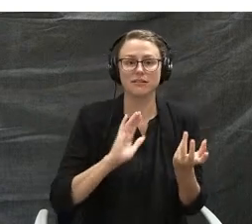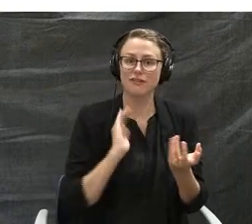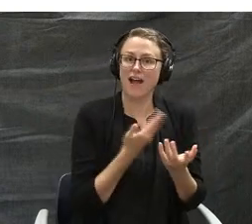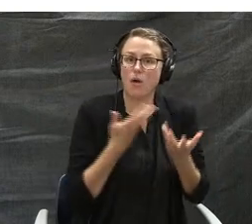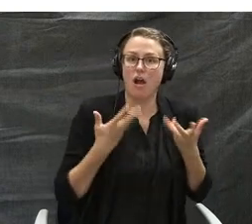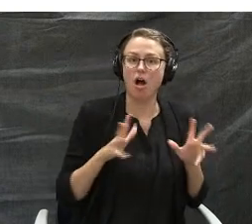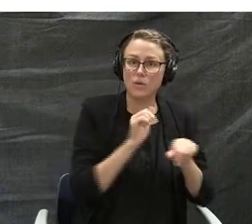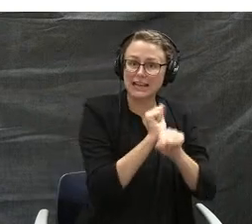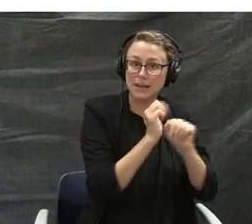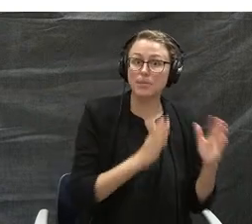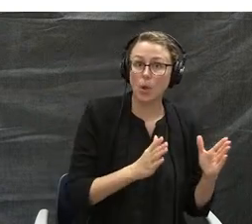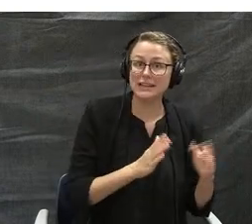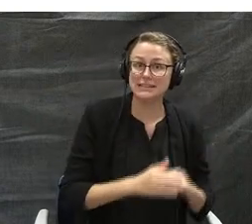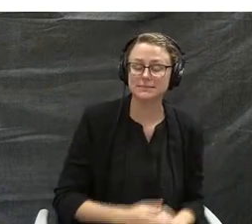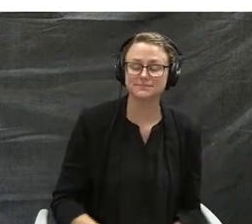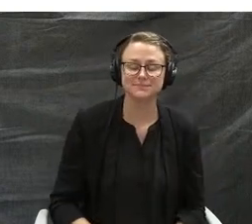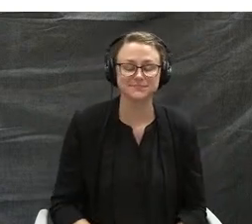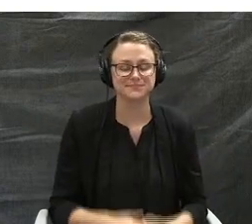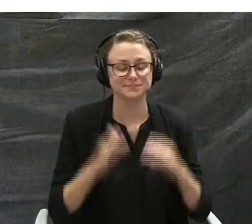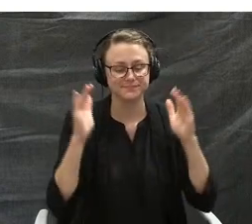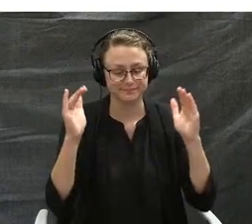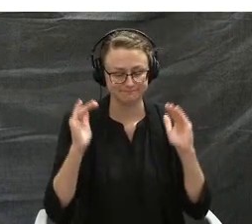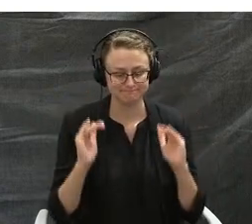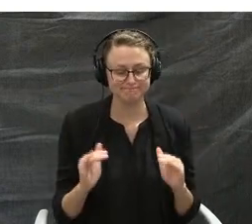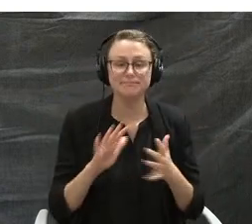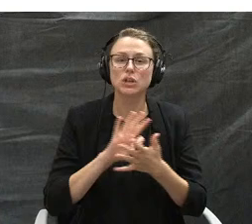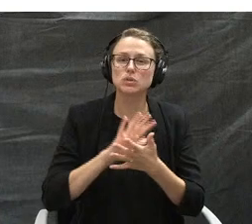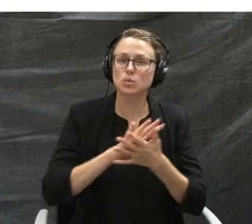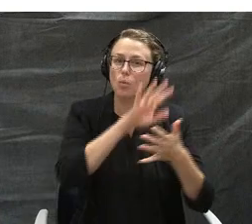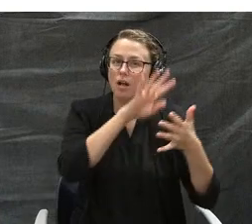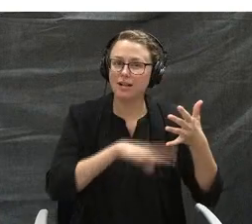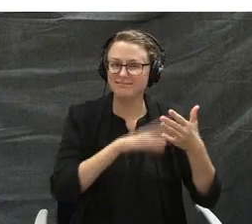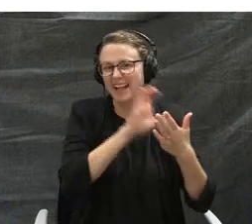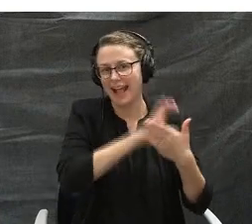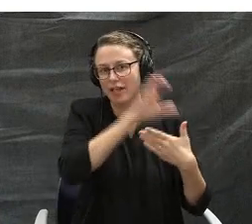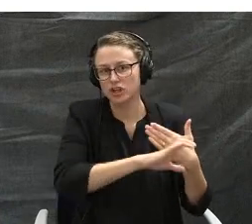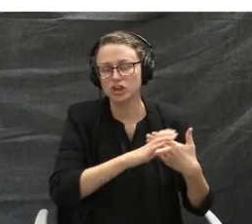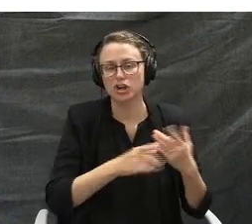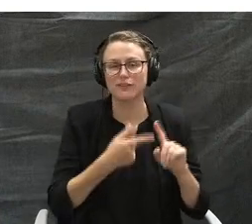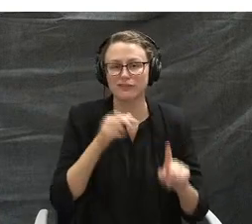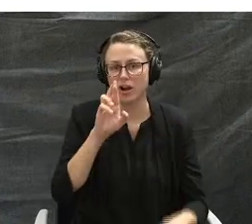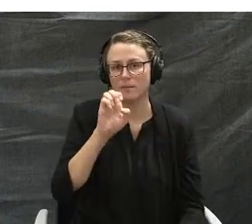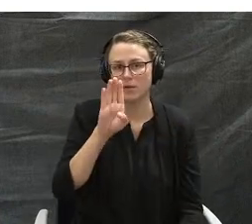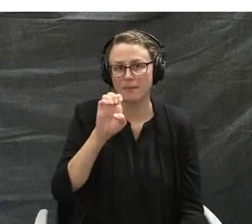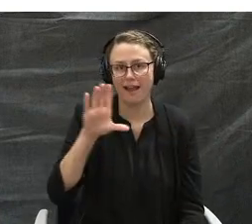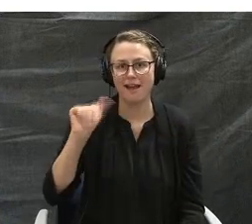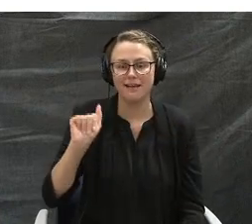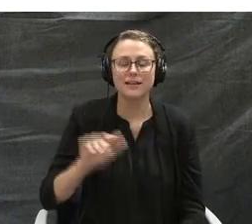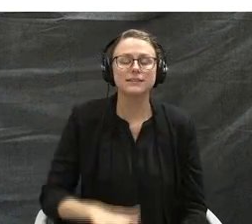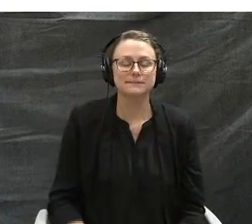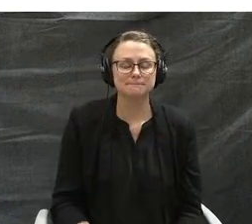A question regarding the school calendar from Rebecca Adams of Spring Park, she says. Would there be any